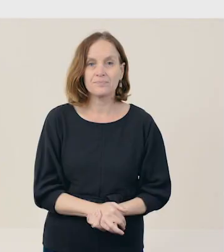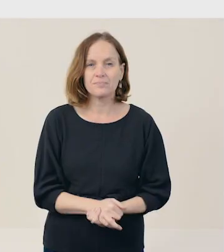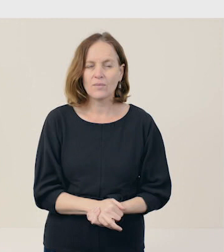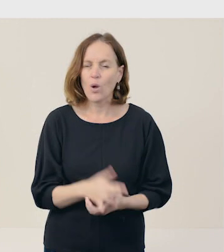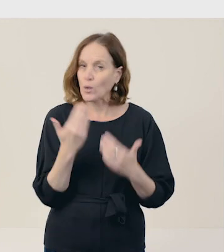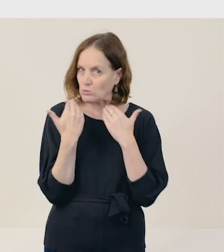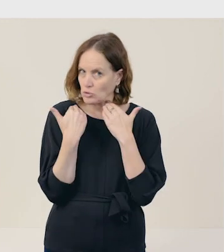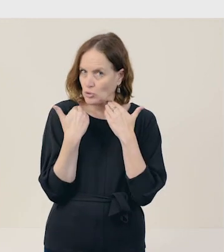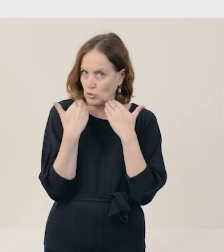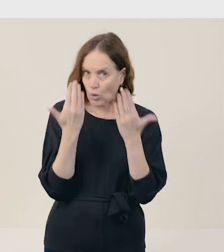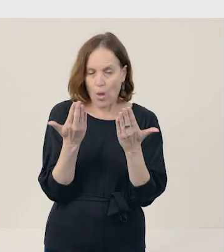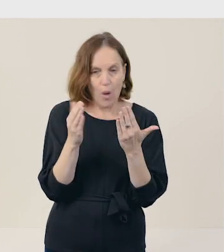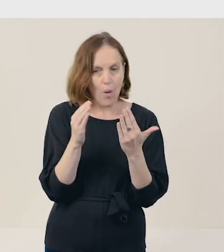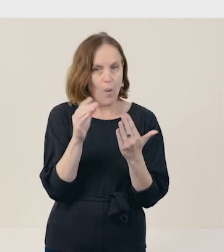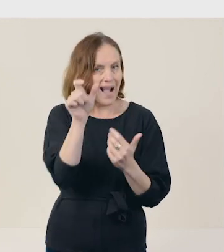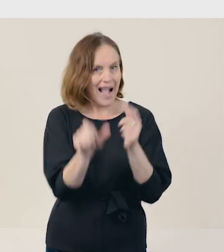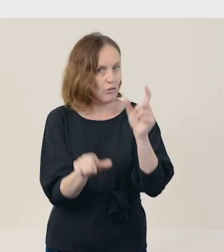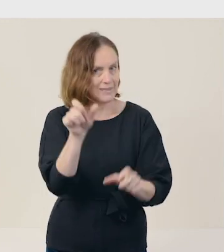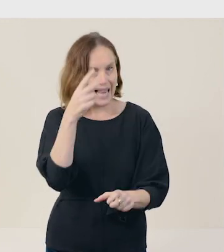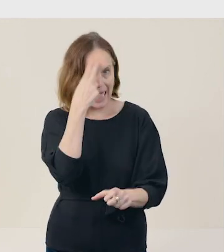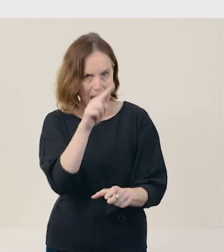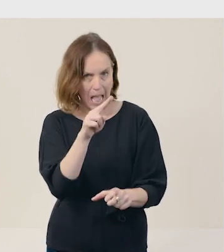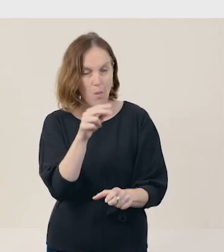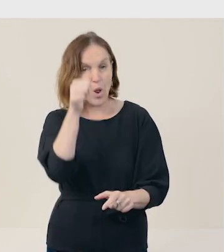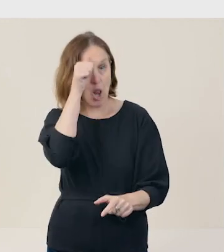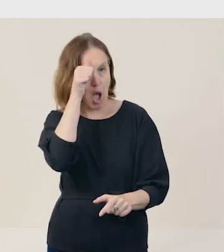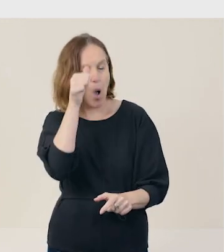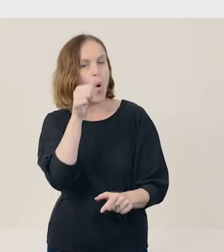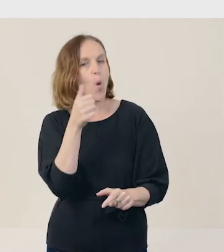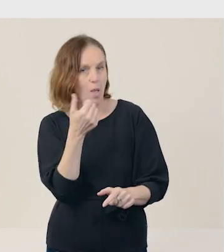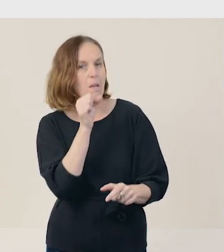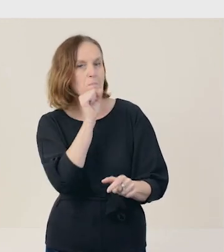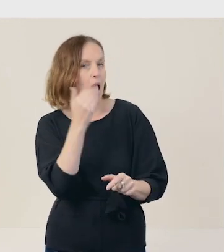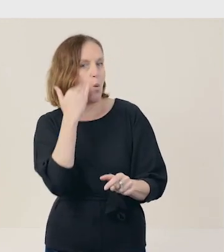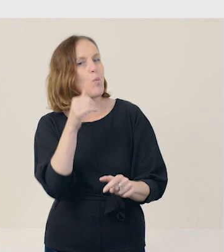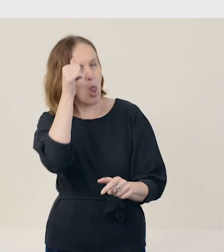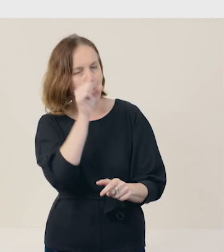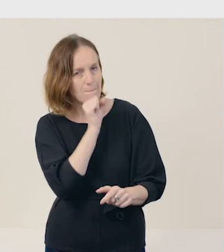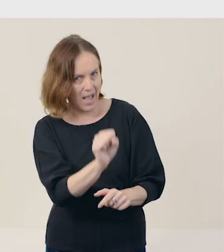While we do not know the character's name, we do know about their gender and their age.